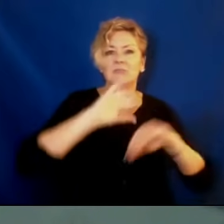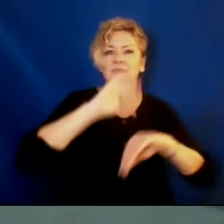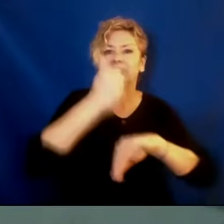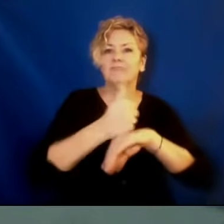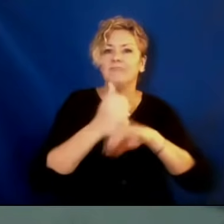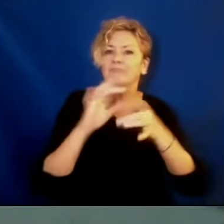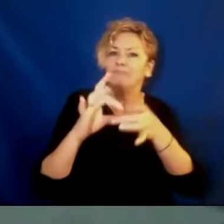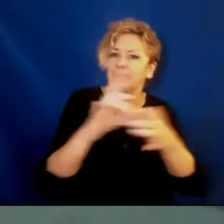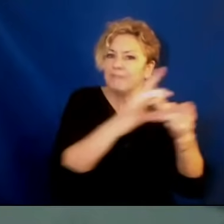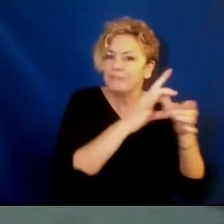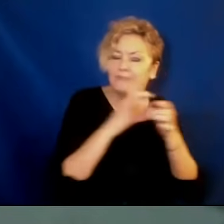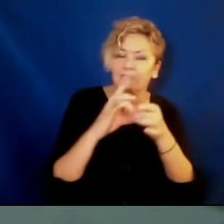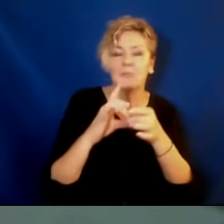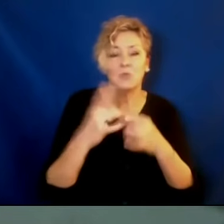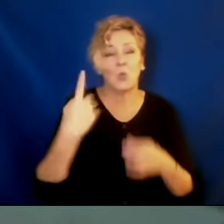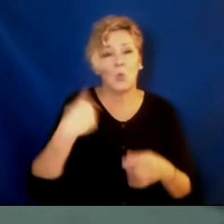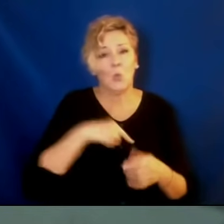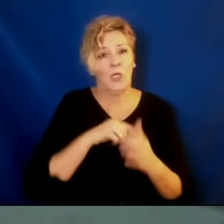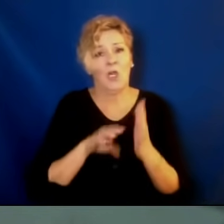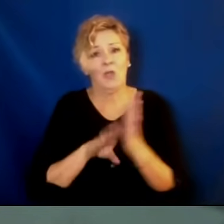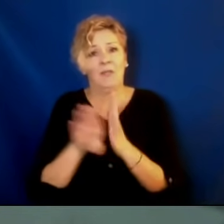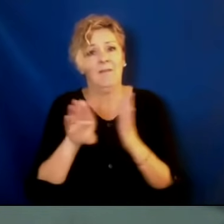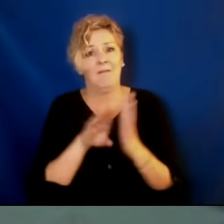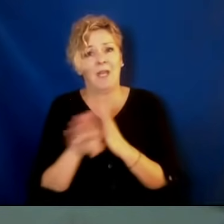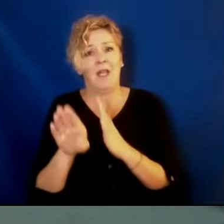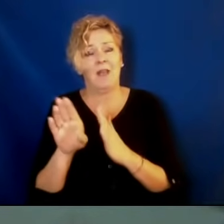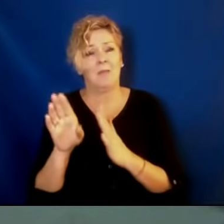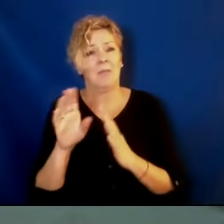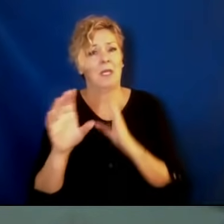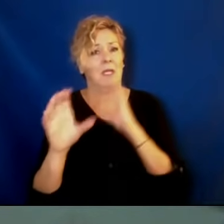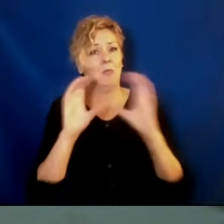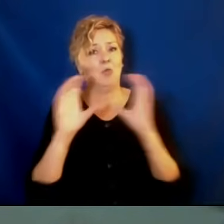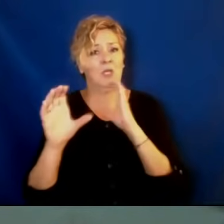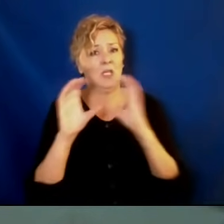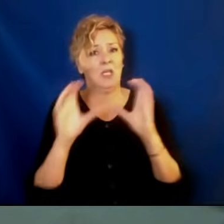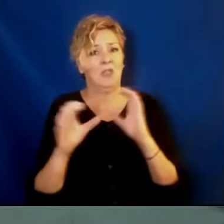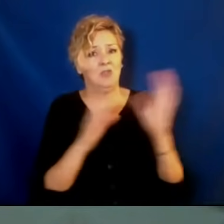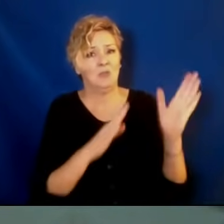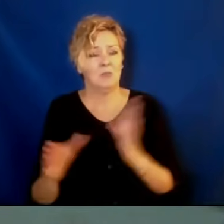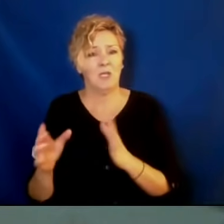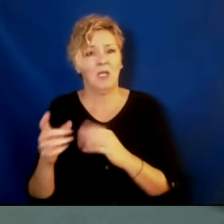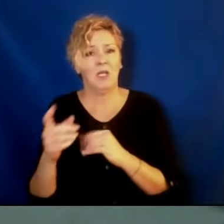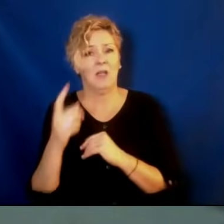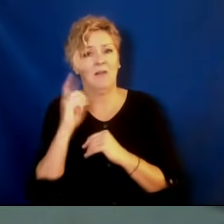in terms of ability to make ends meet. One of our goals through our schools and